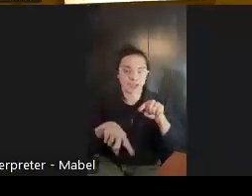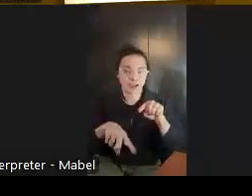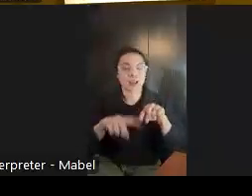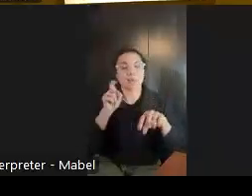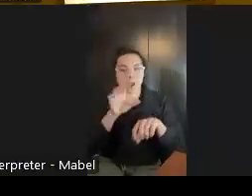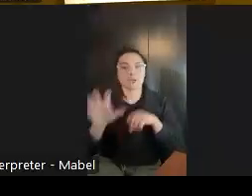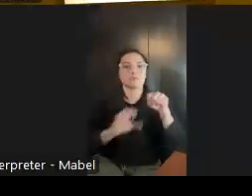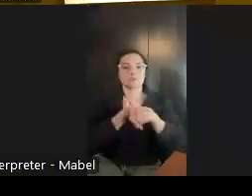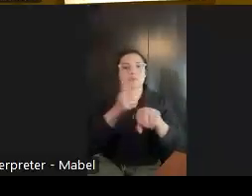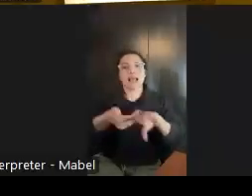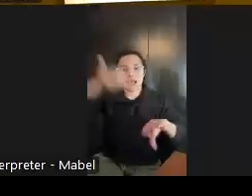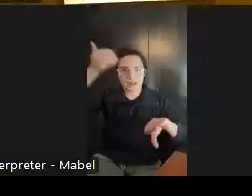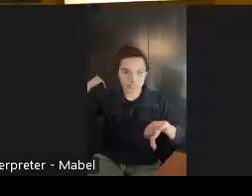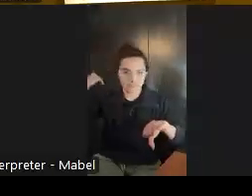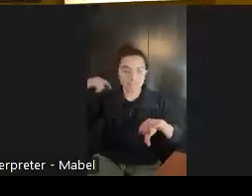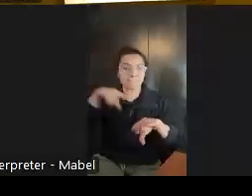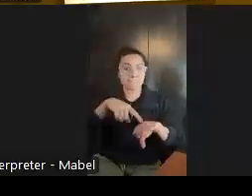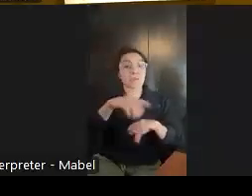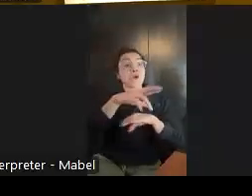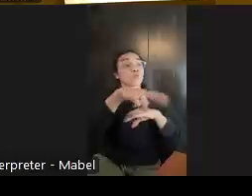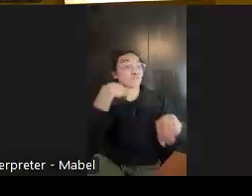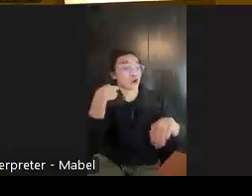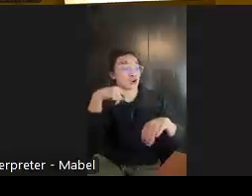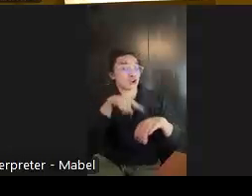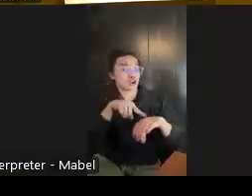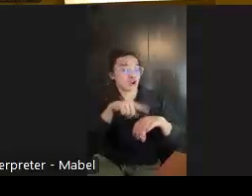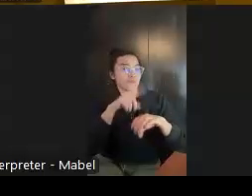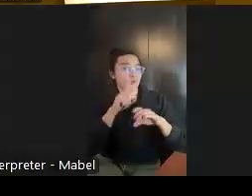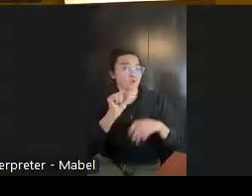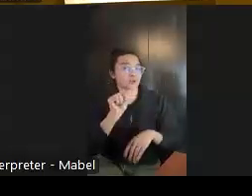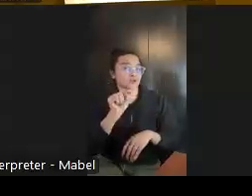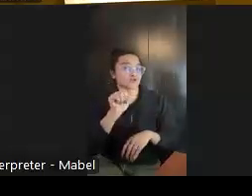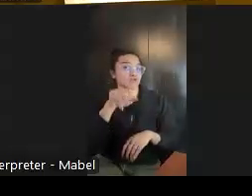when we get referrals for that service we can get a an appointment scheduled for folks within about